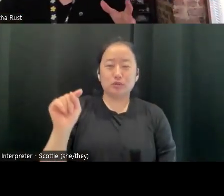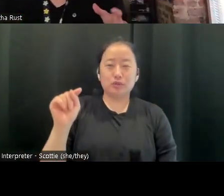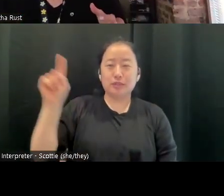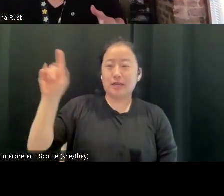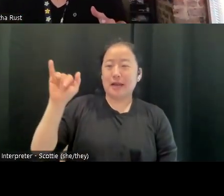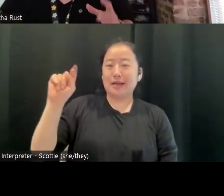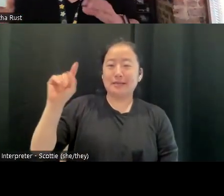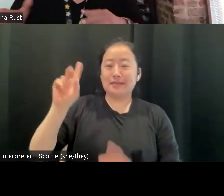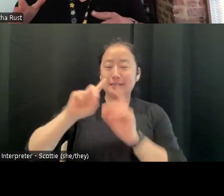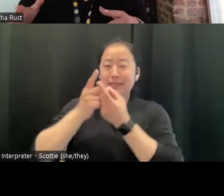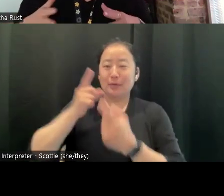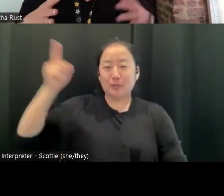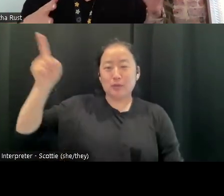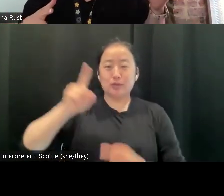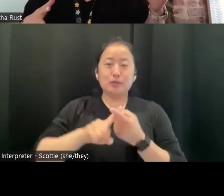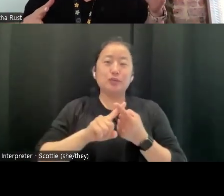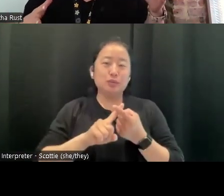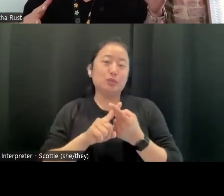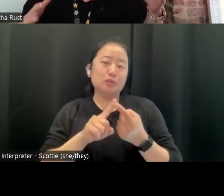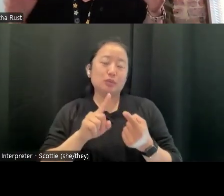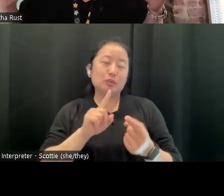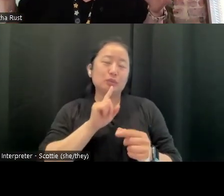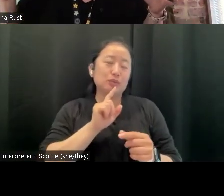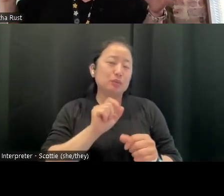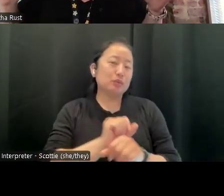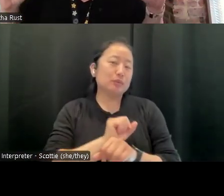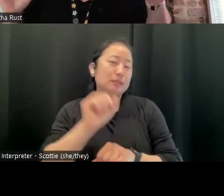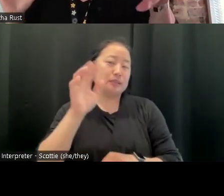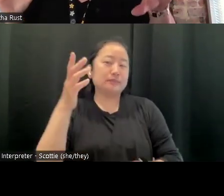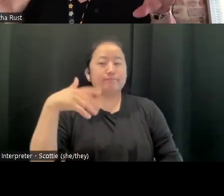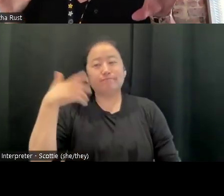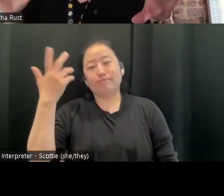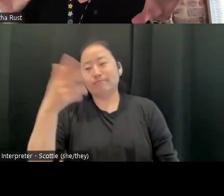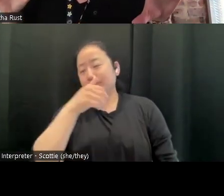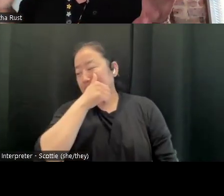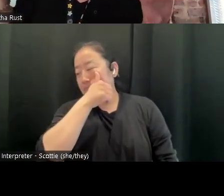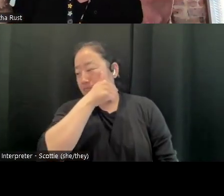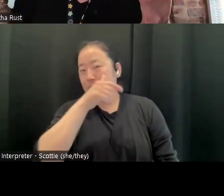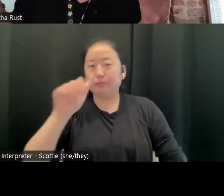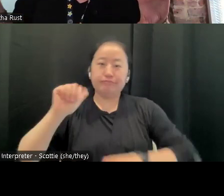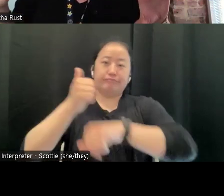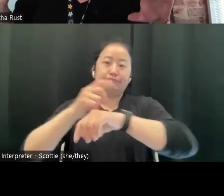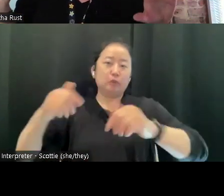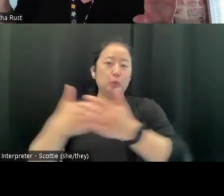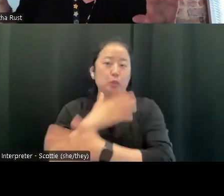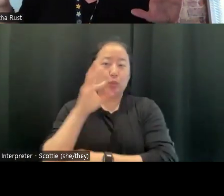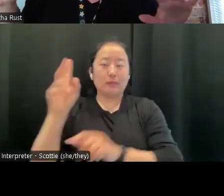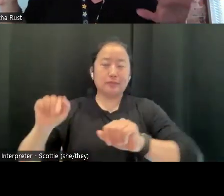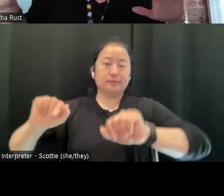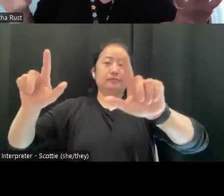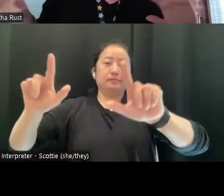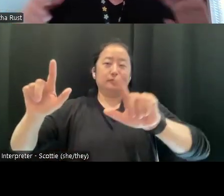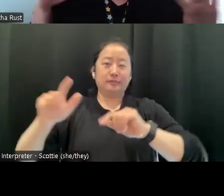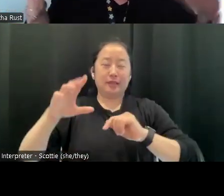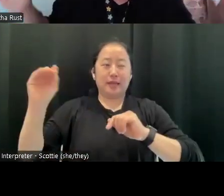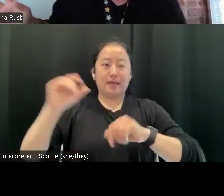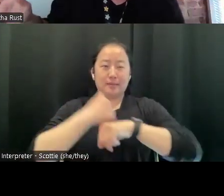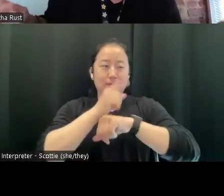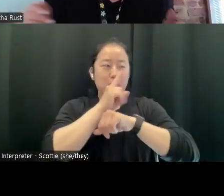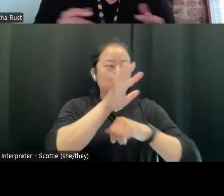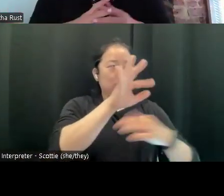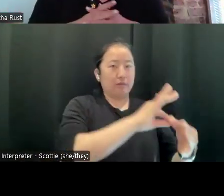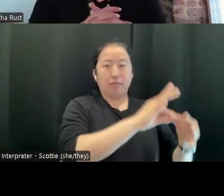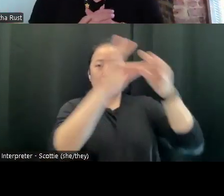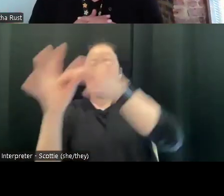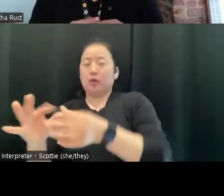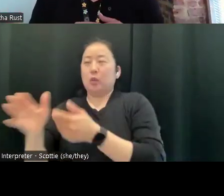department to really put our new one up and redirect it -- whatever the IT magic people do,